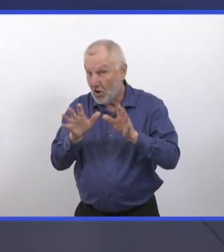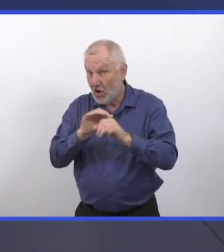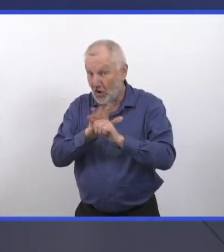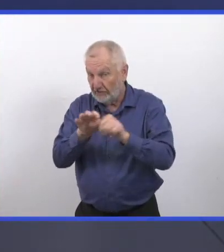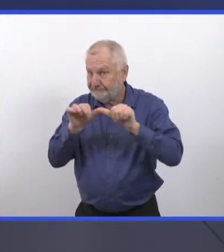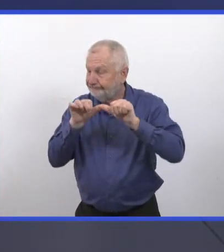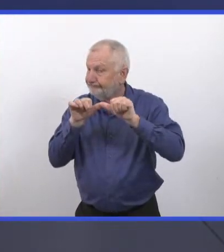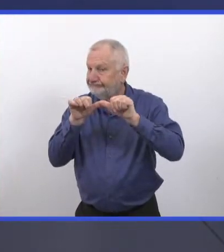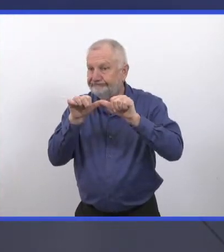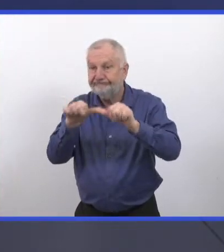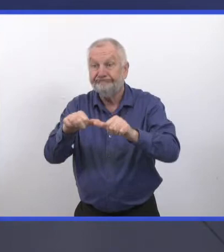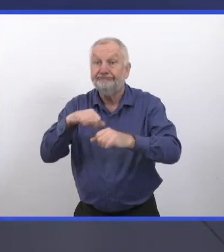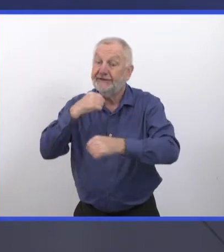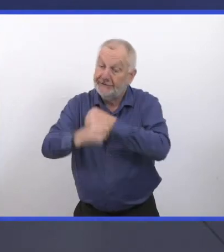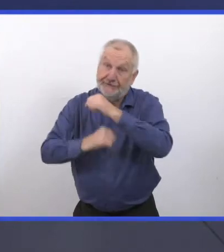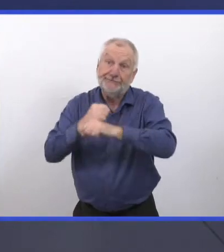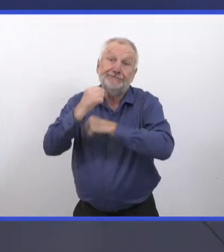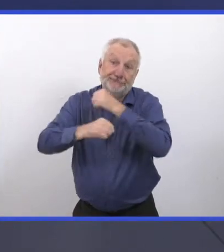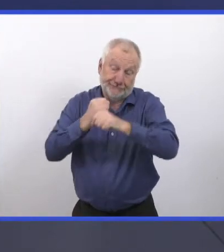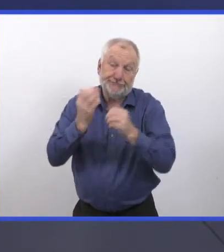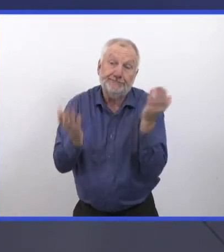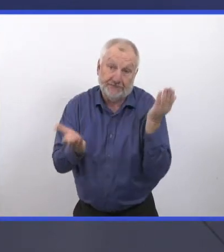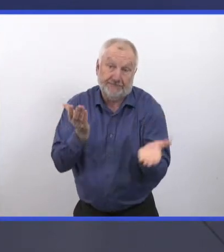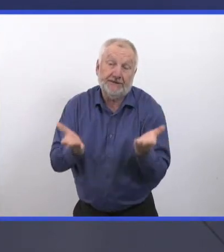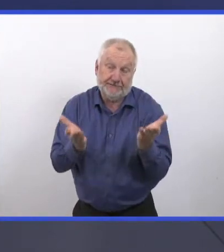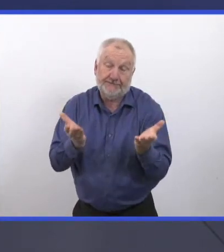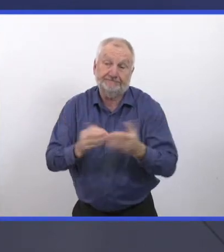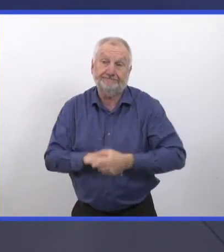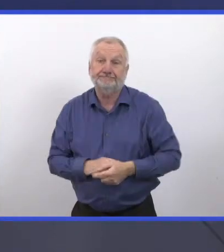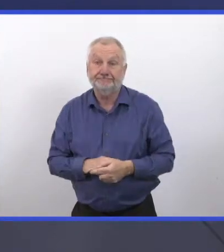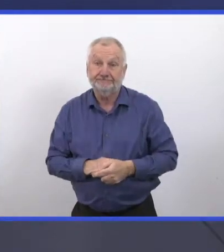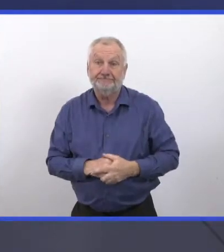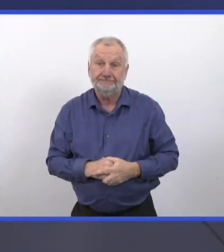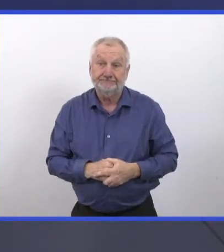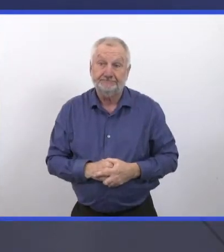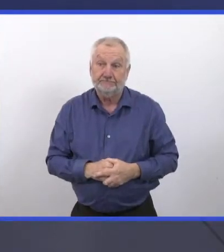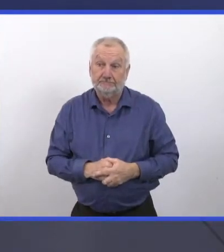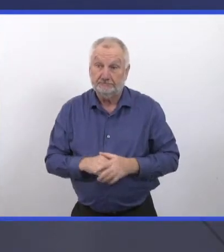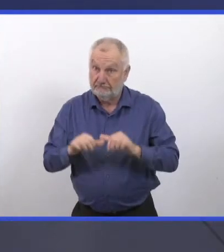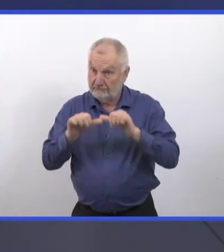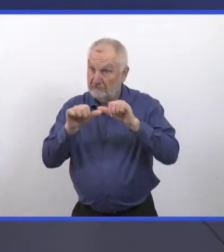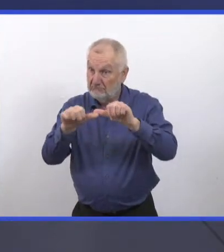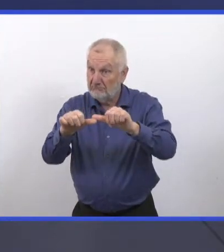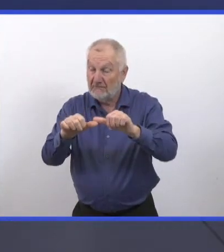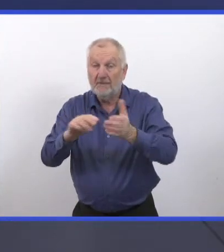We are unsure, from a science perspective at this point, if it is short term or long term immunity.